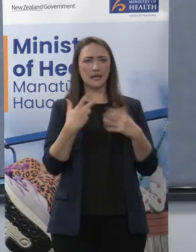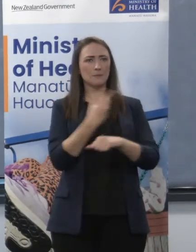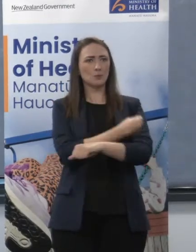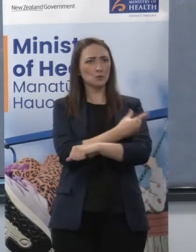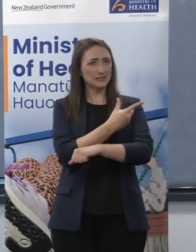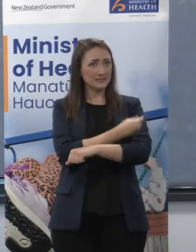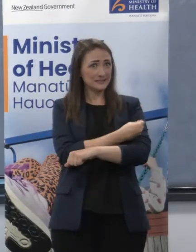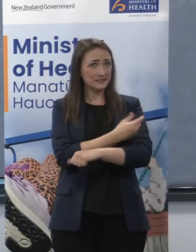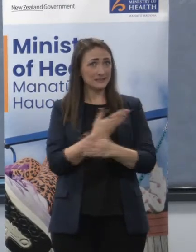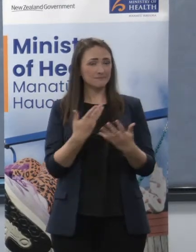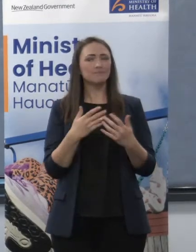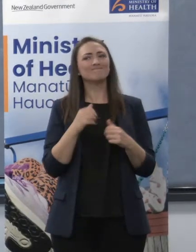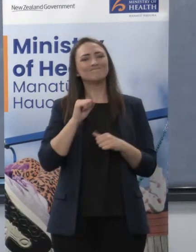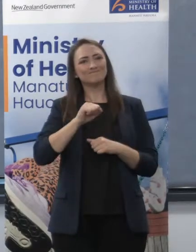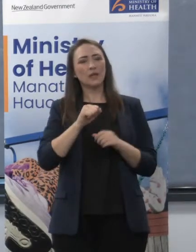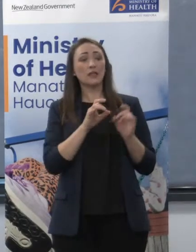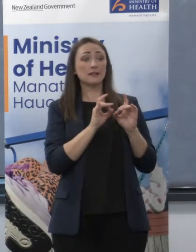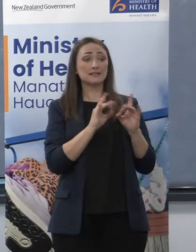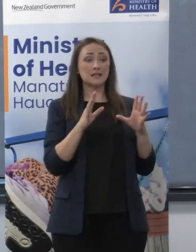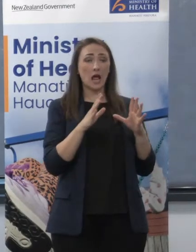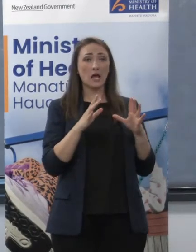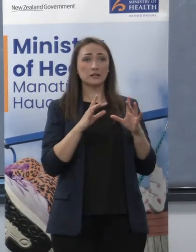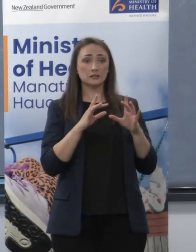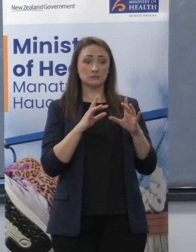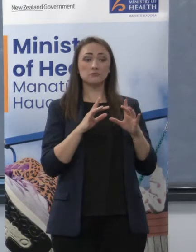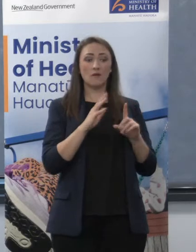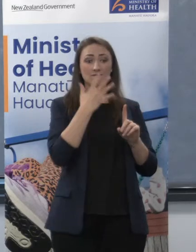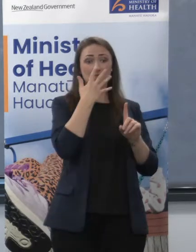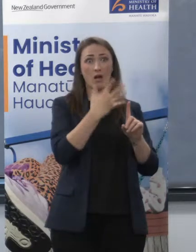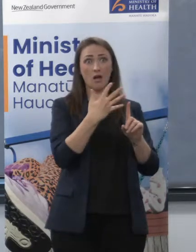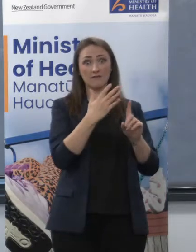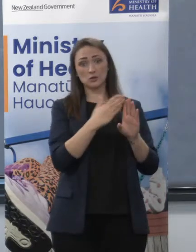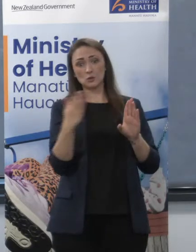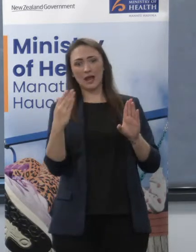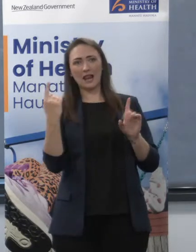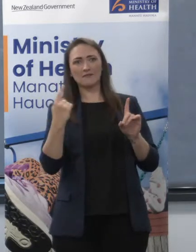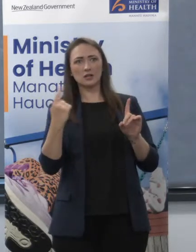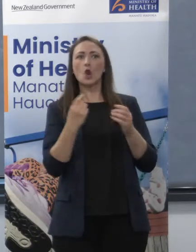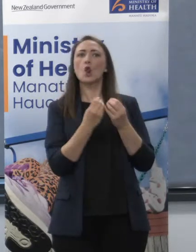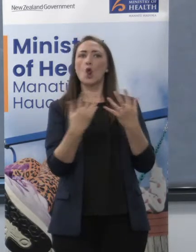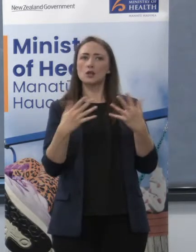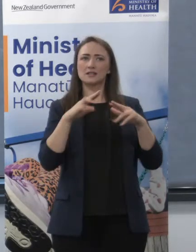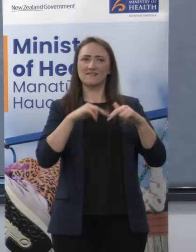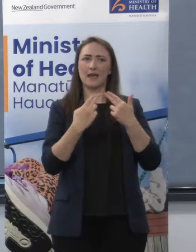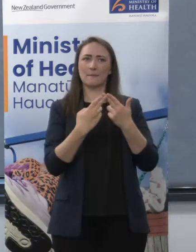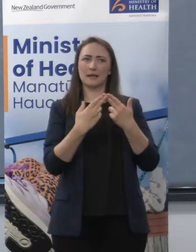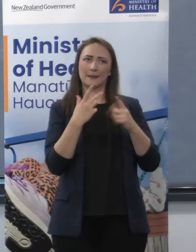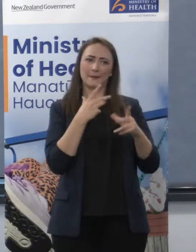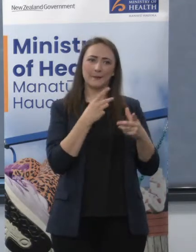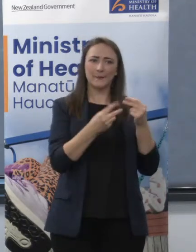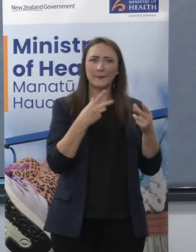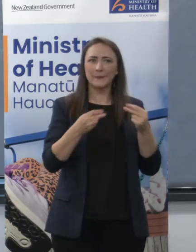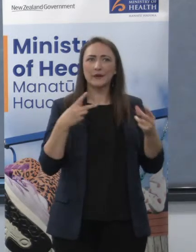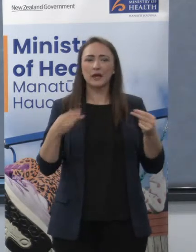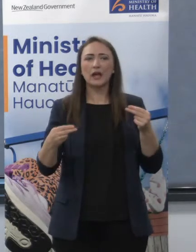then the rates have dropped of. This is an important decision